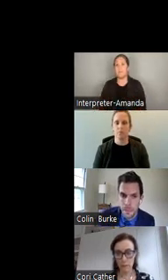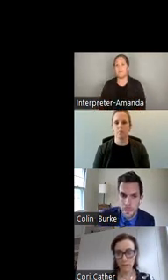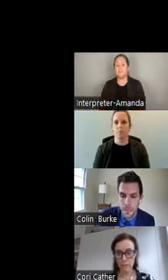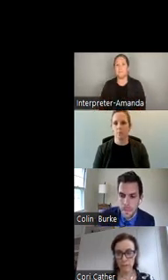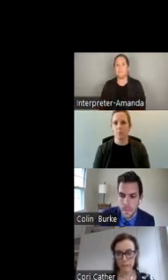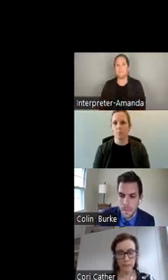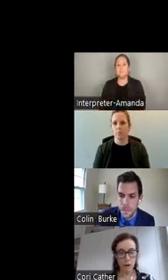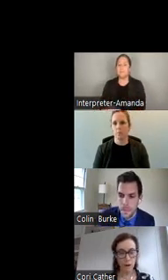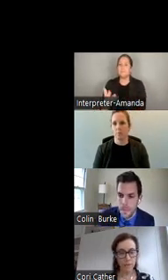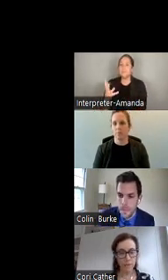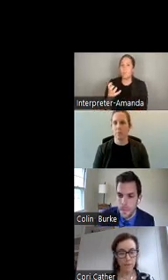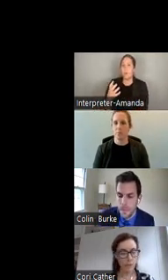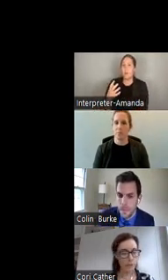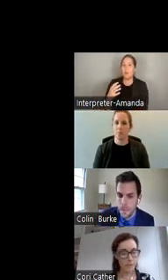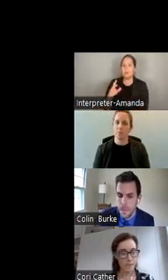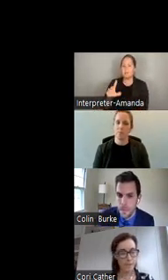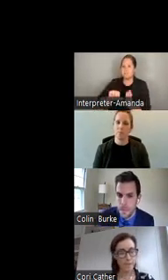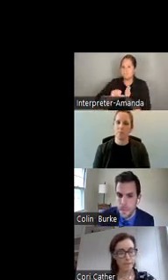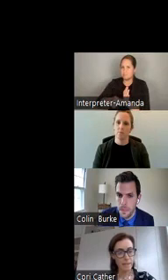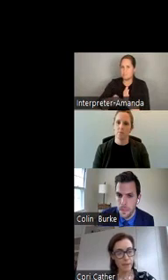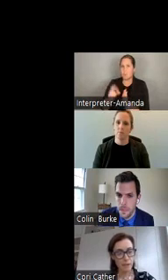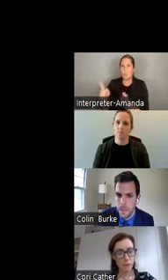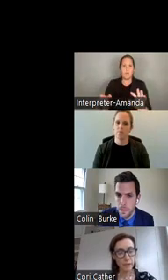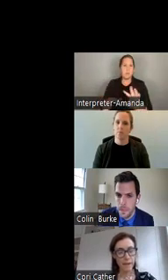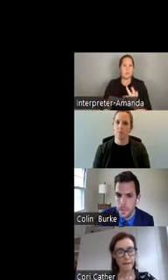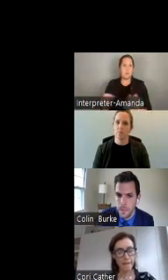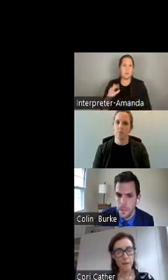to give voice to an excellent comment too by one of the attendees I just want to add that